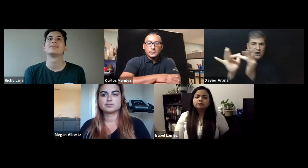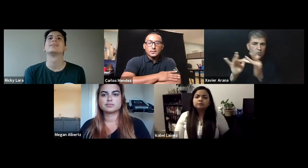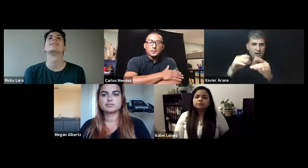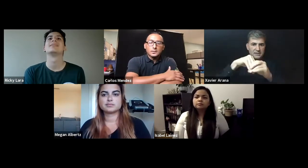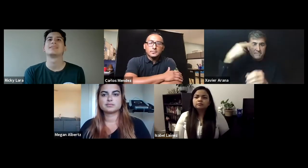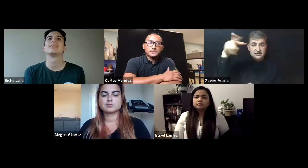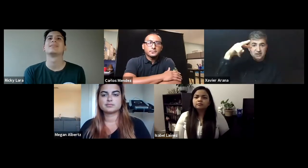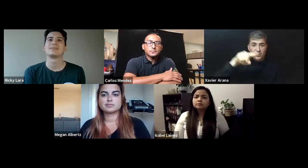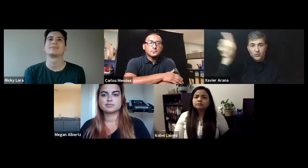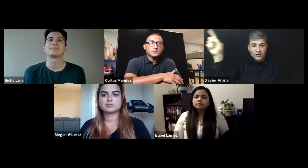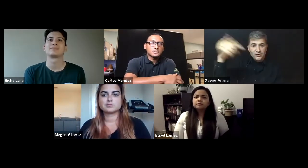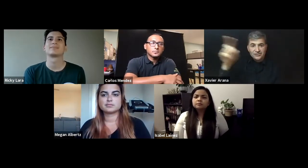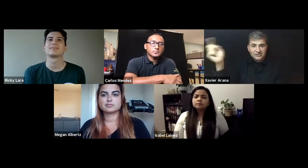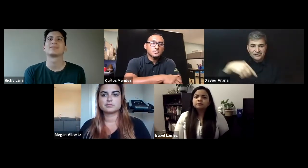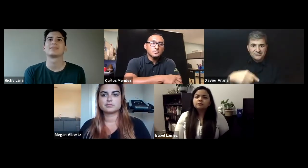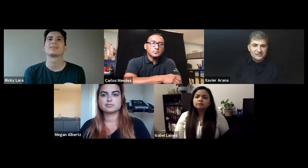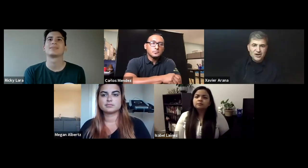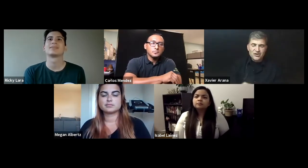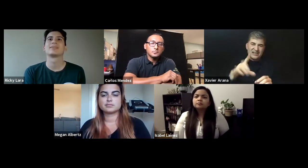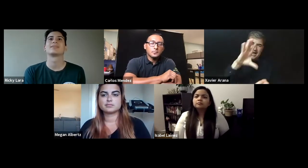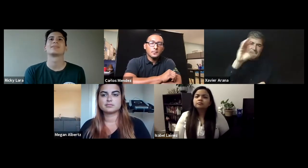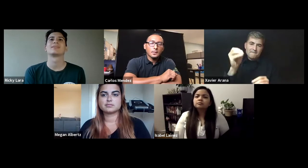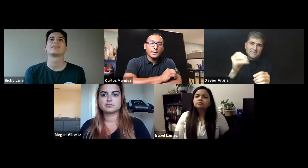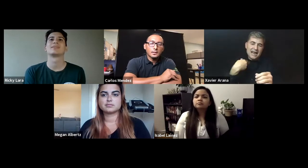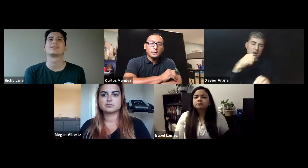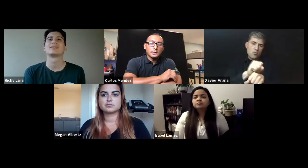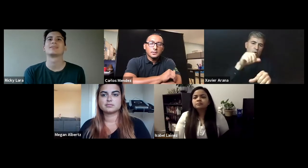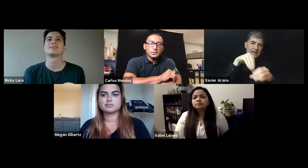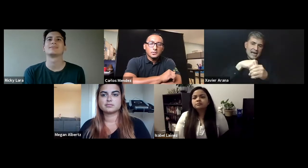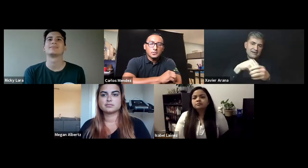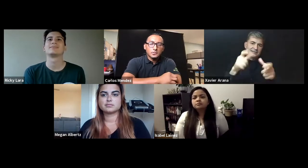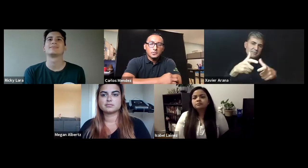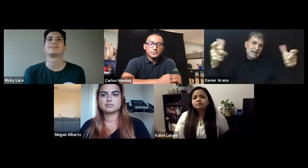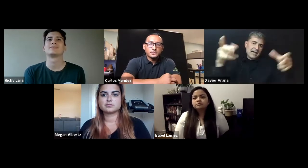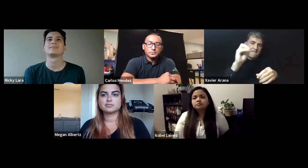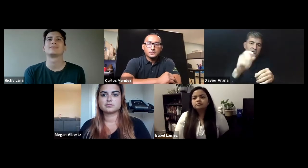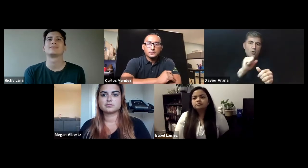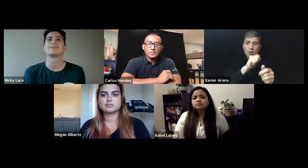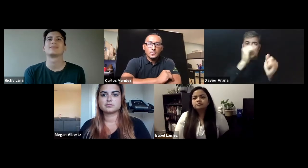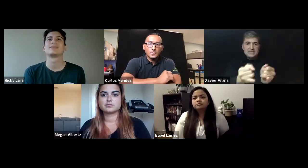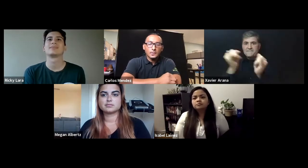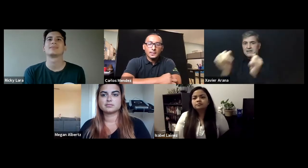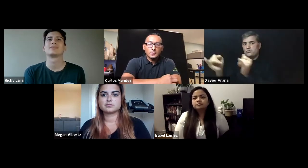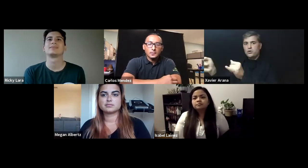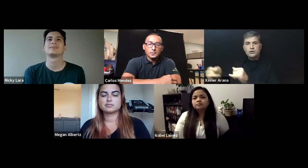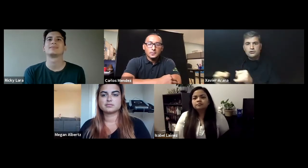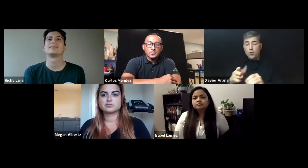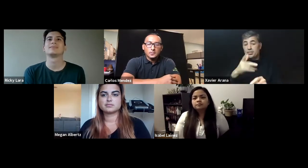and being able to manage, you know, the whole languages. Um, it's a big company.